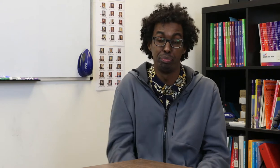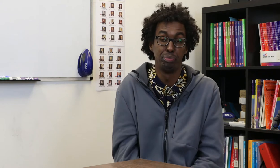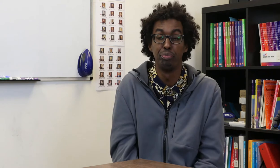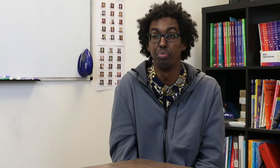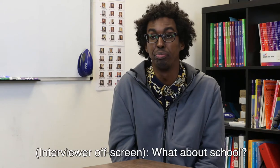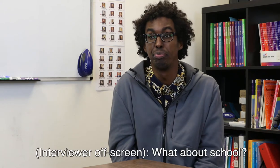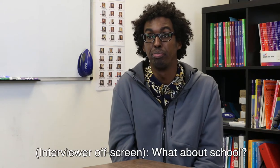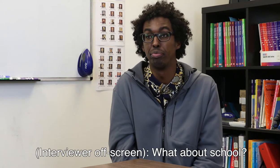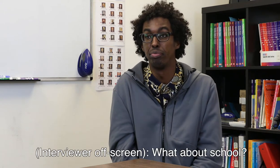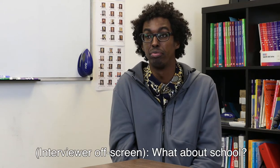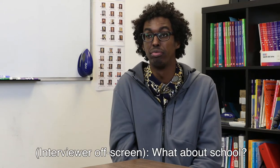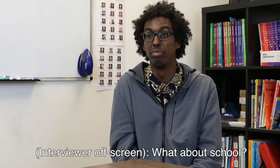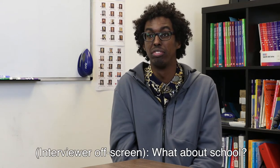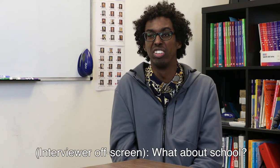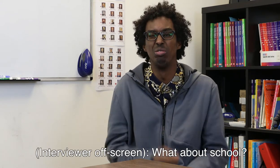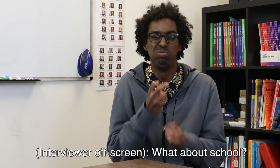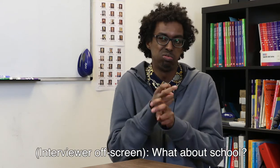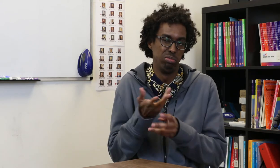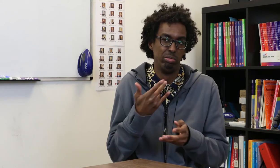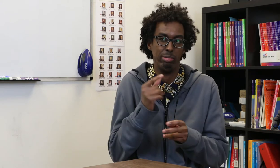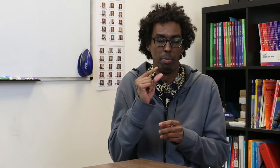It's hard. It's pretty hard.